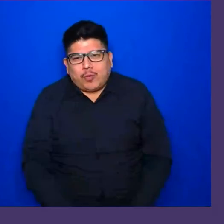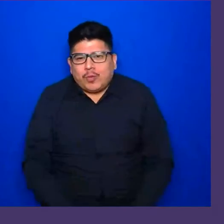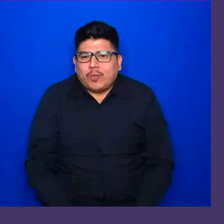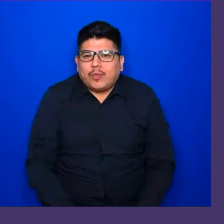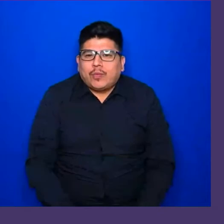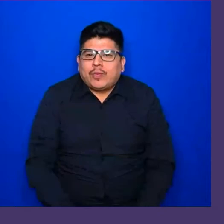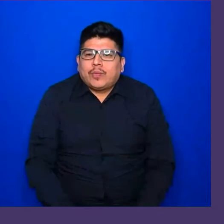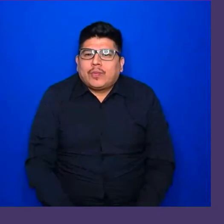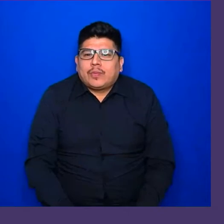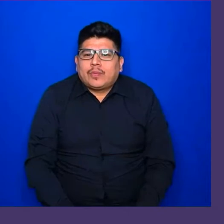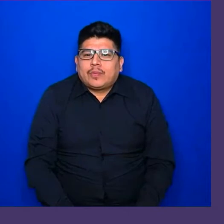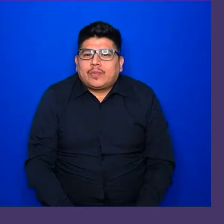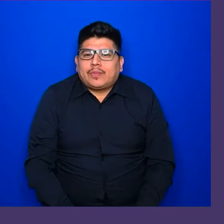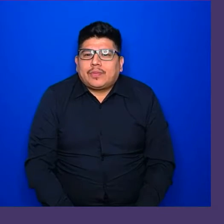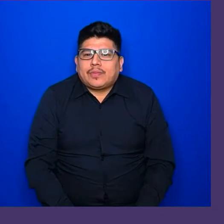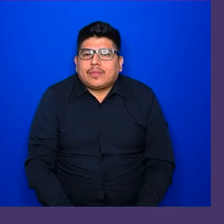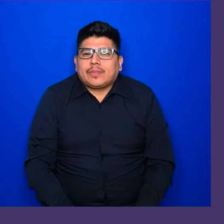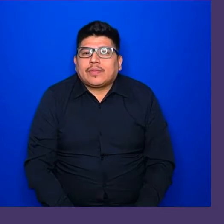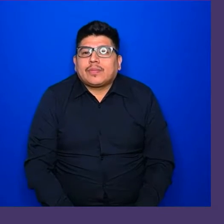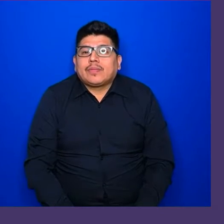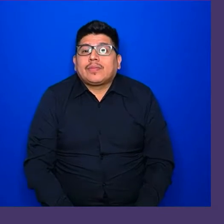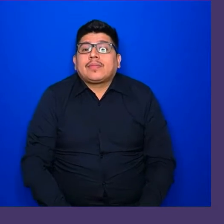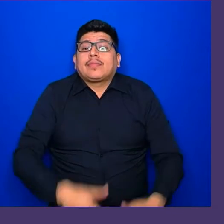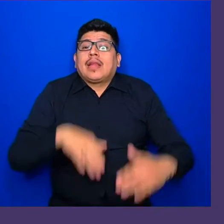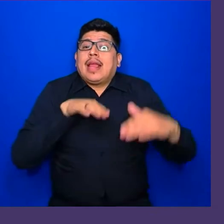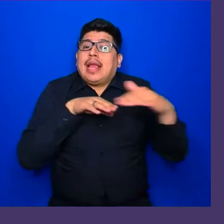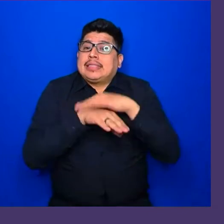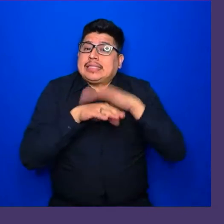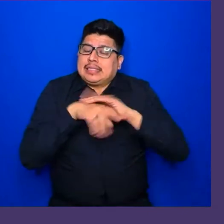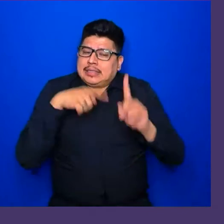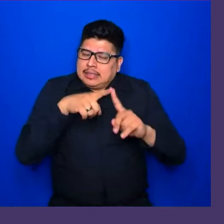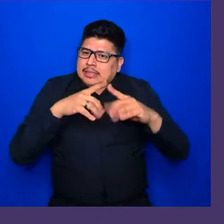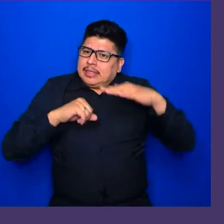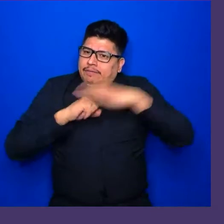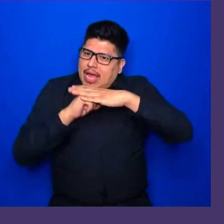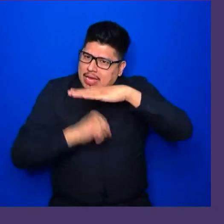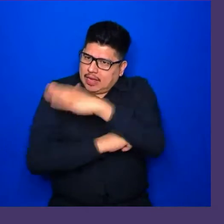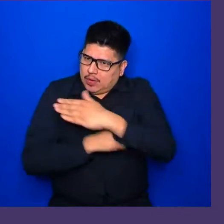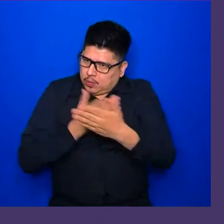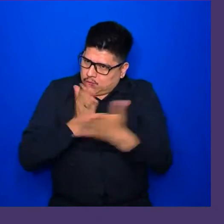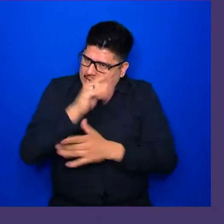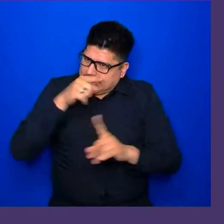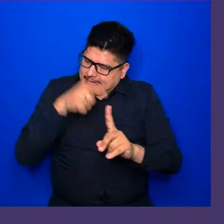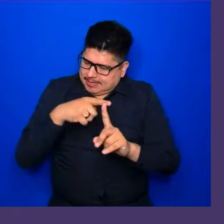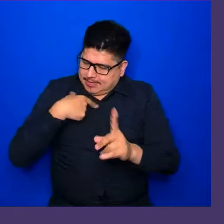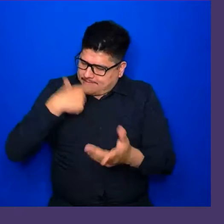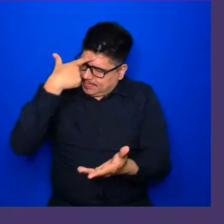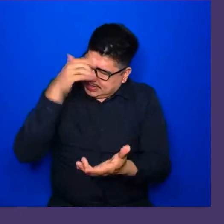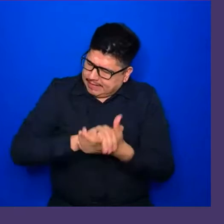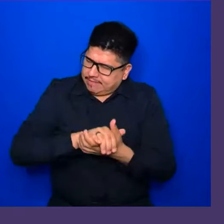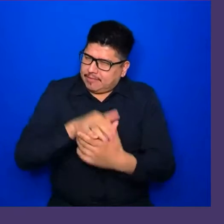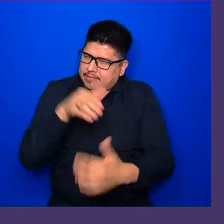Jenny Lay-Flurrie: Accessibility is a fundamental right and we believe in the power of technology to help bridge the disability divide.